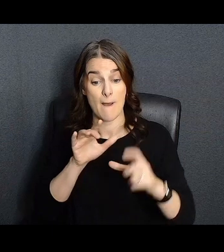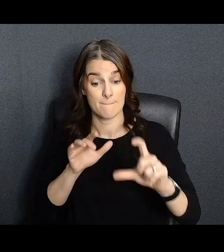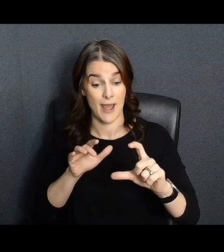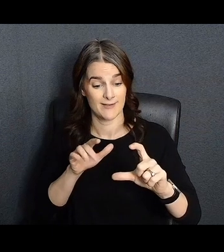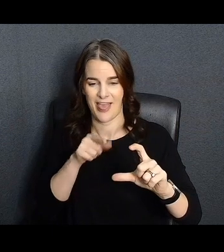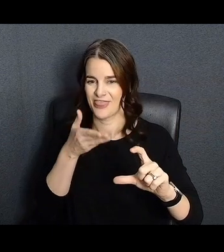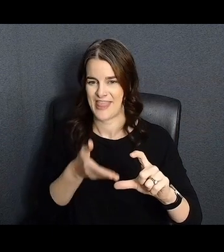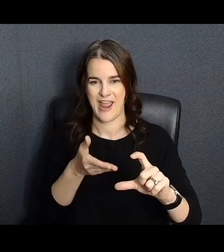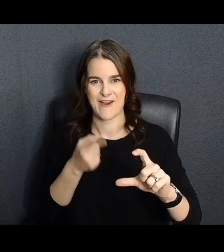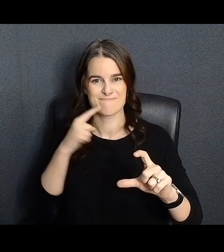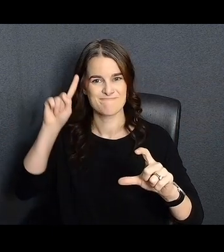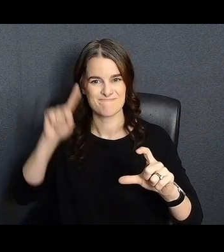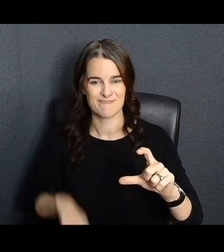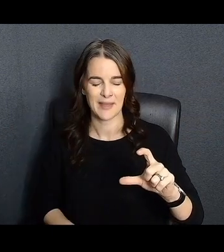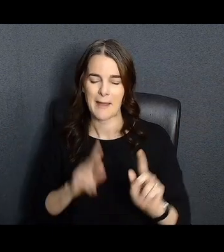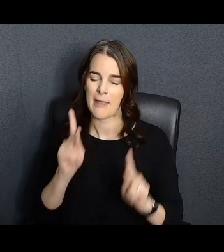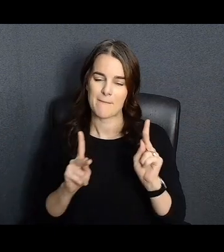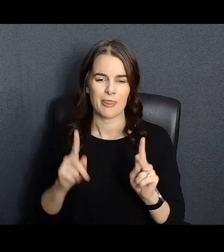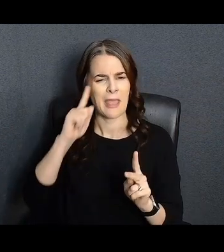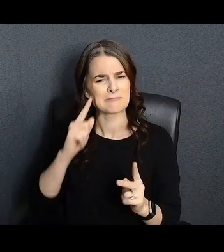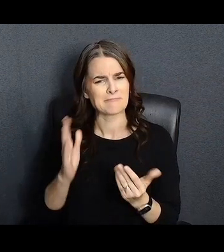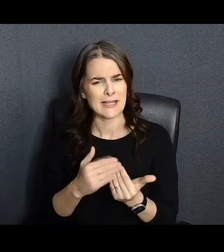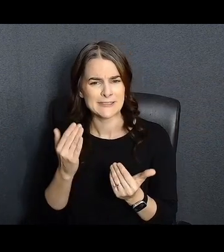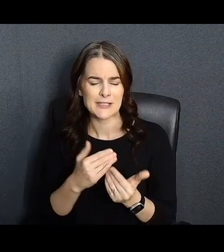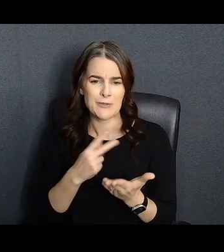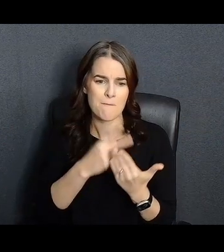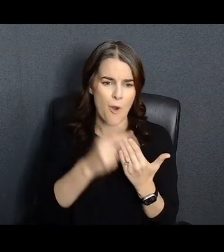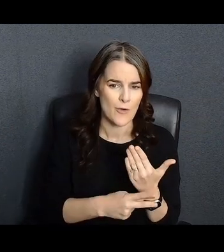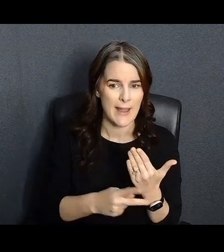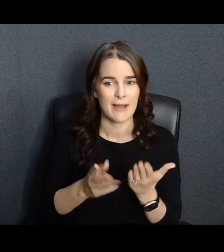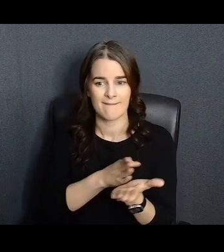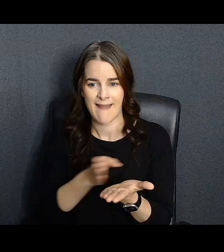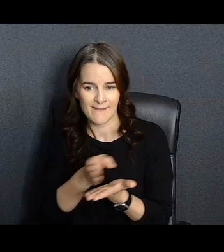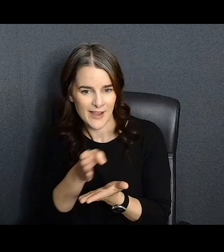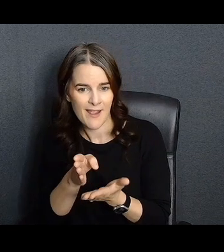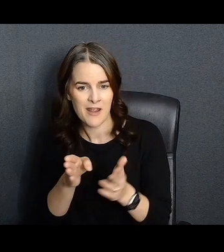So people find this one easy to program, easy to navigate, and look at aesthetically.